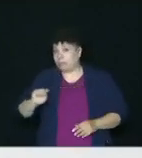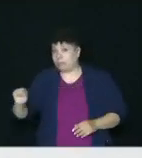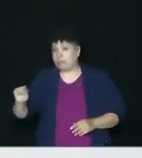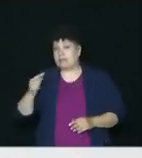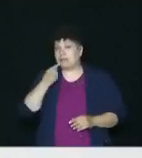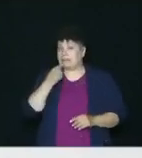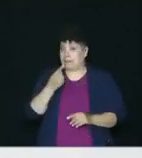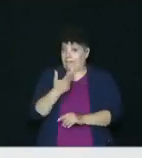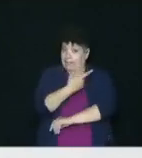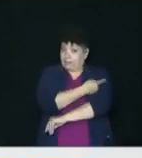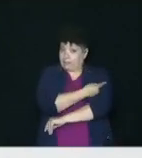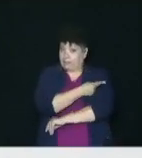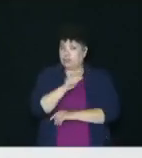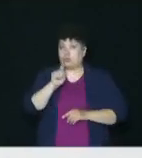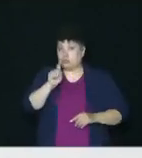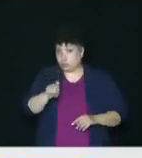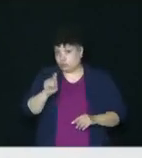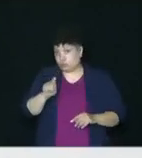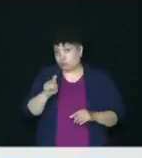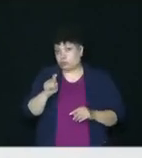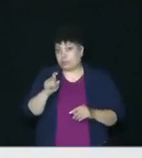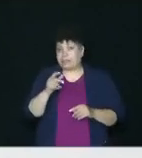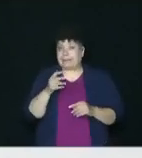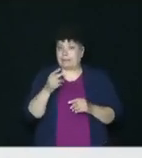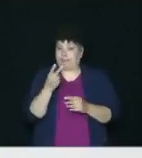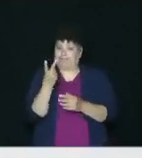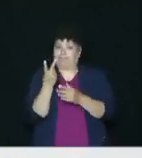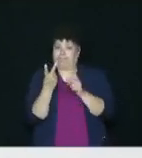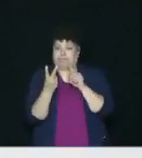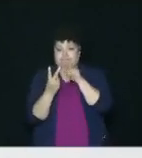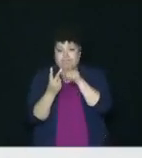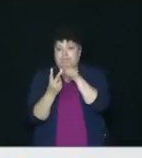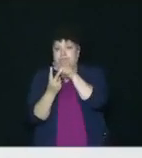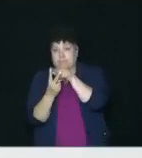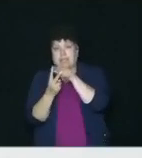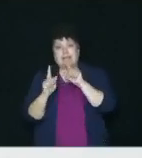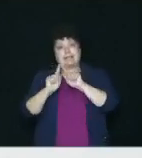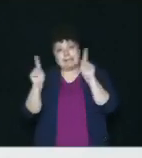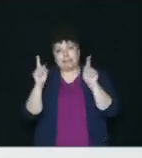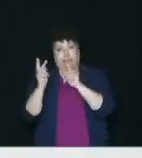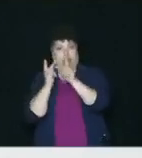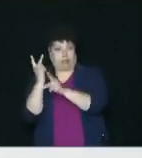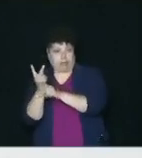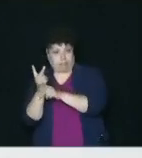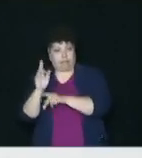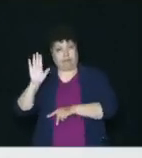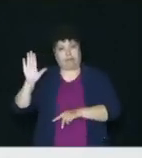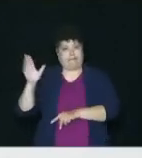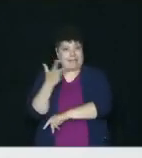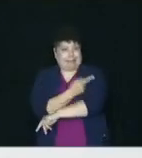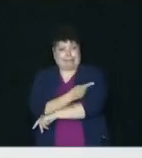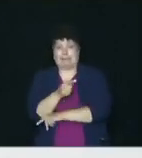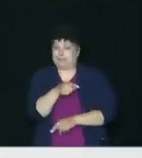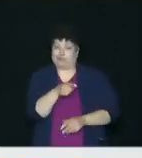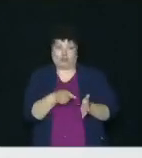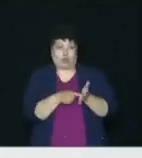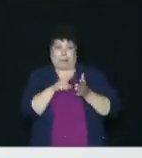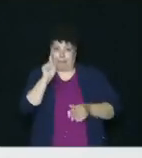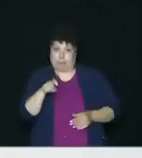THE COVID-19 VACCINE IN SOME CIRCUMSTANCES, IT COULD BE